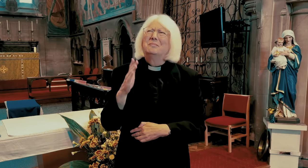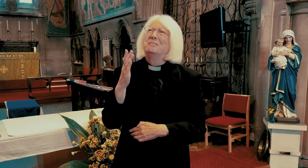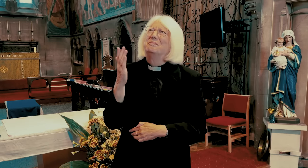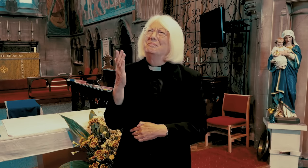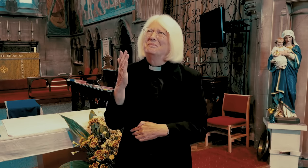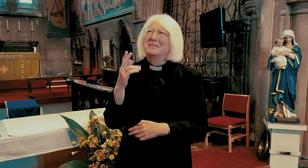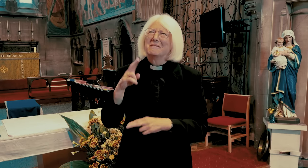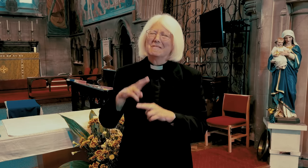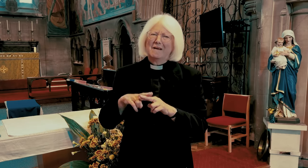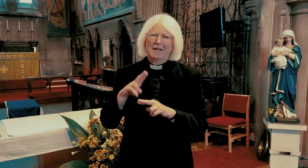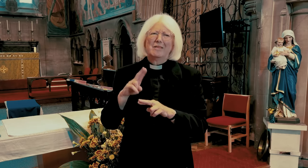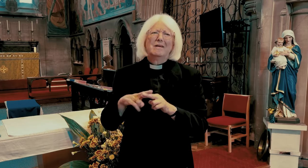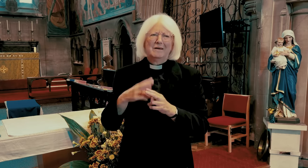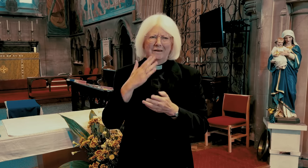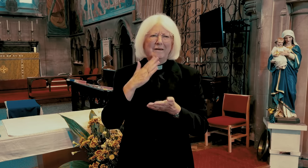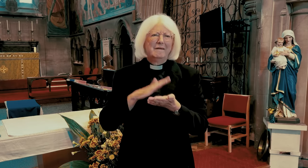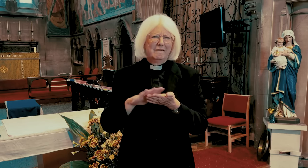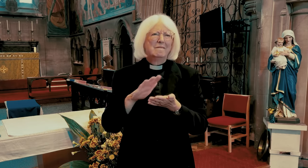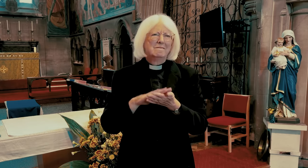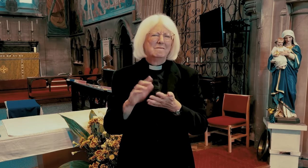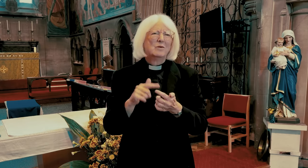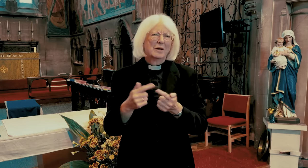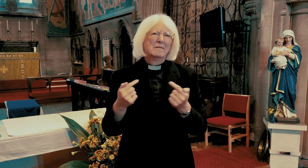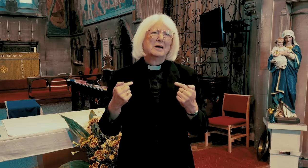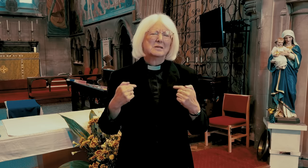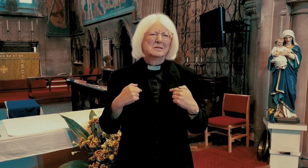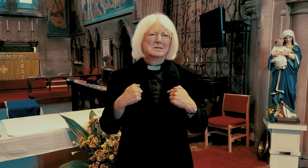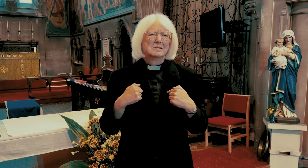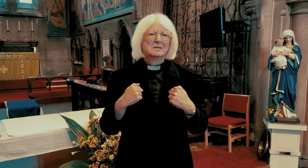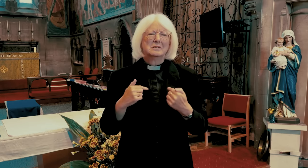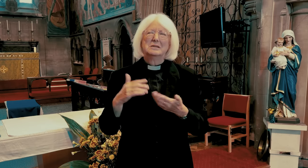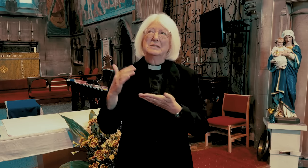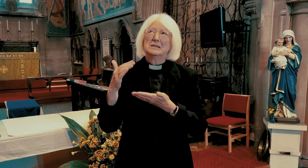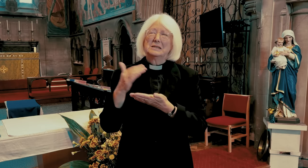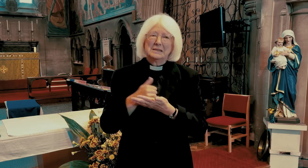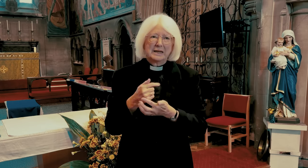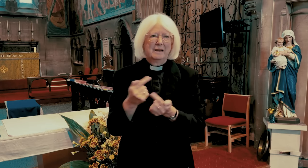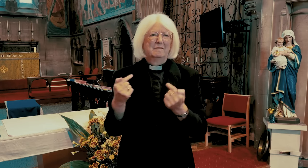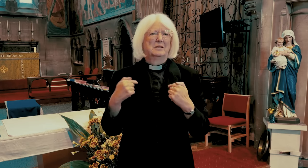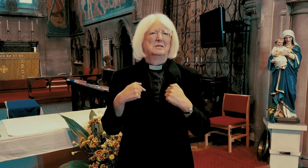Father, forgive us: Save us and help us.